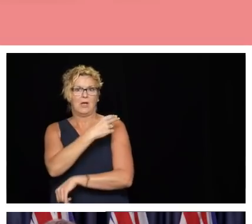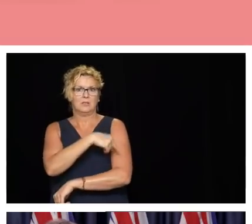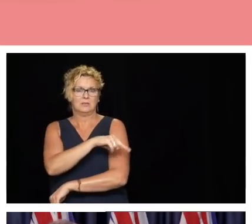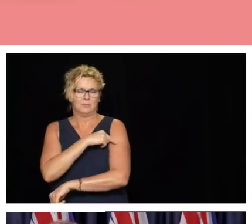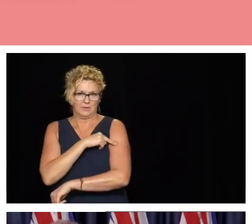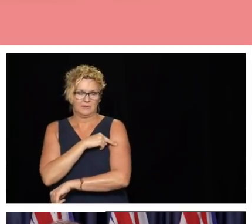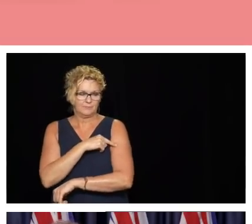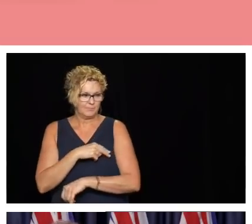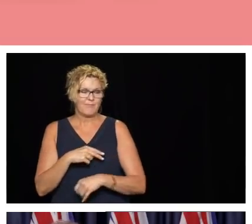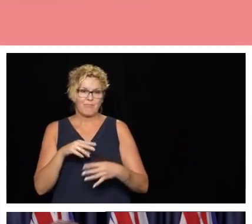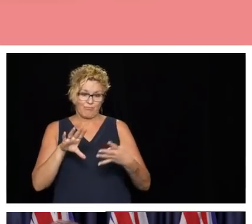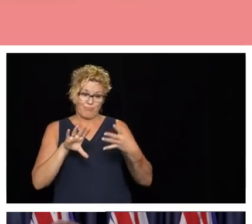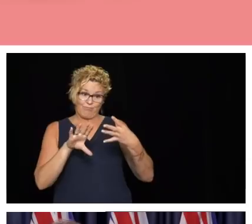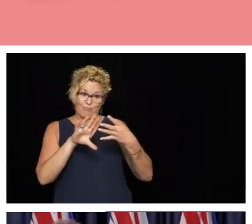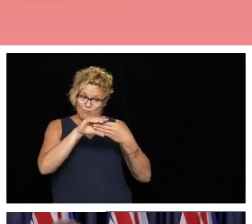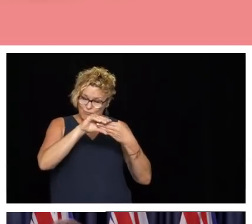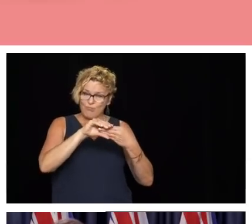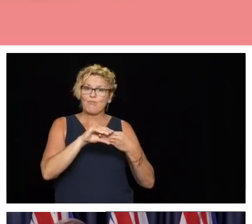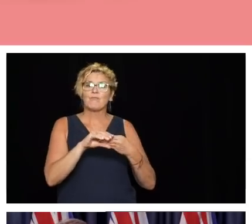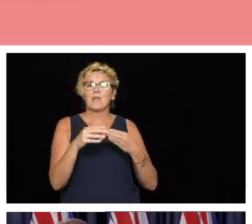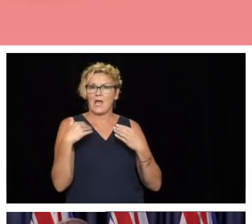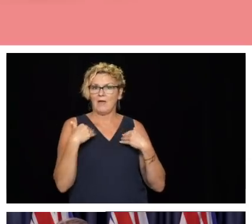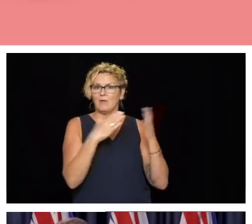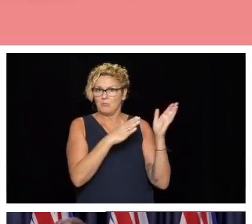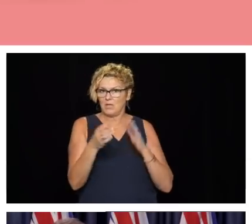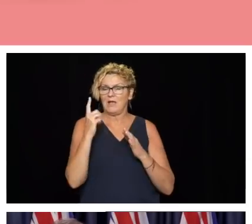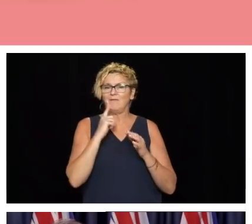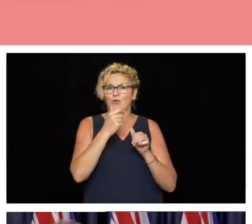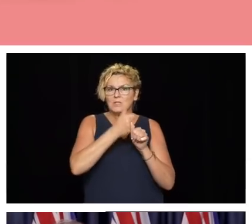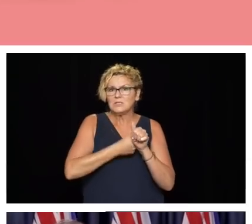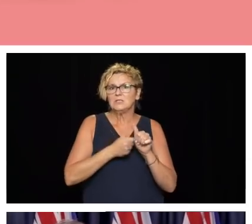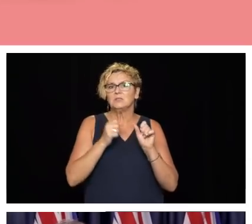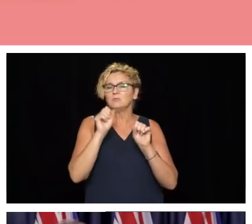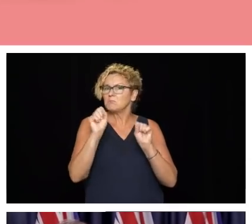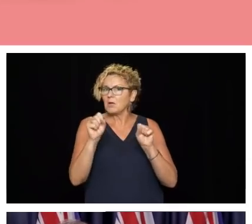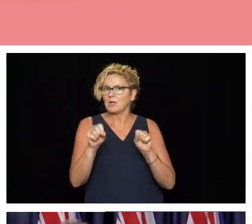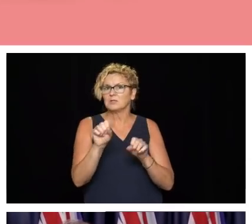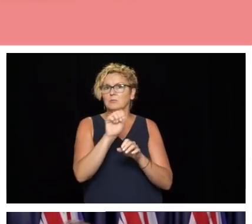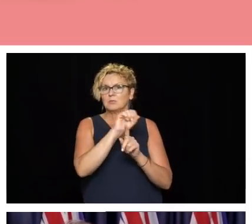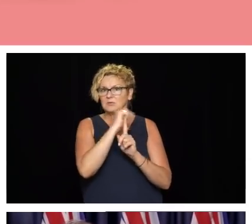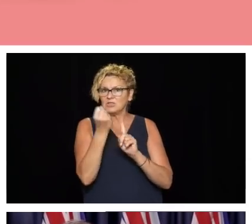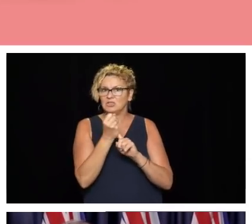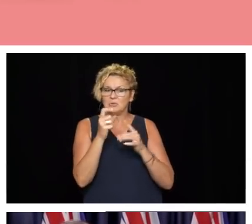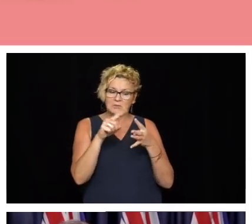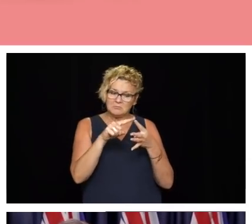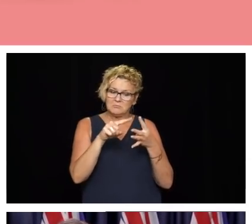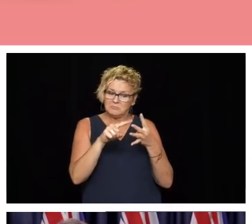this happening but for planning purposes, a very high COVID-19 case scenario that will include 214 NICU and 400 acute-care capacity.